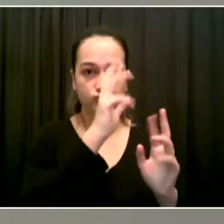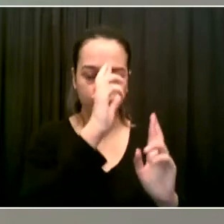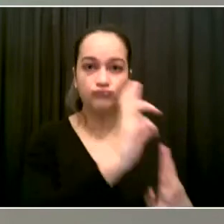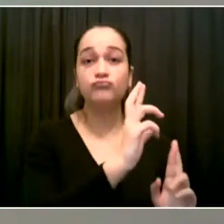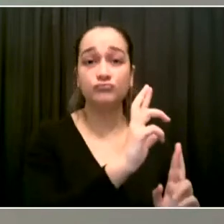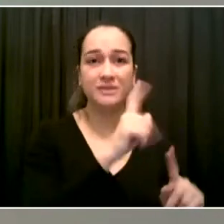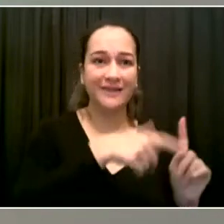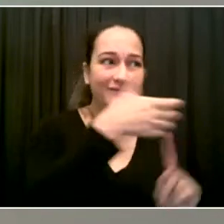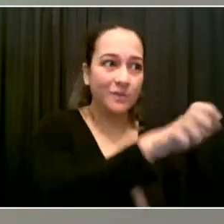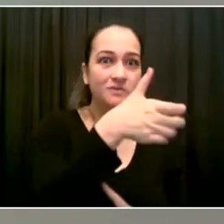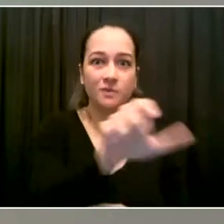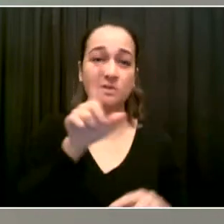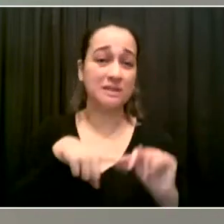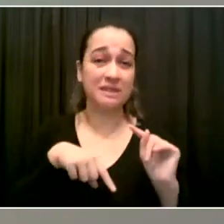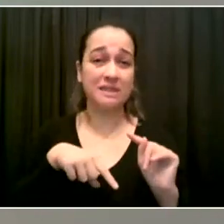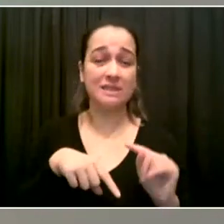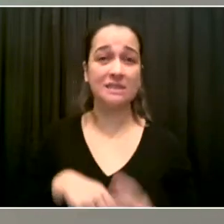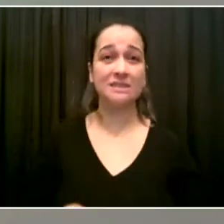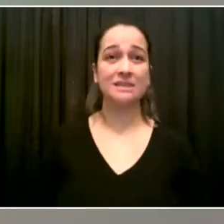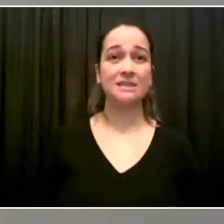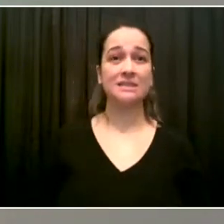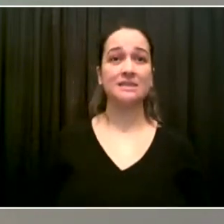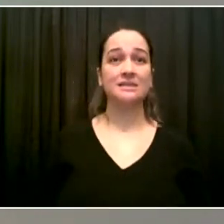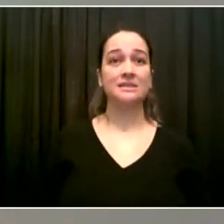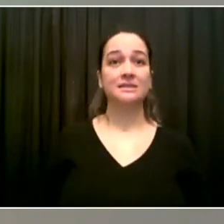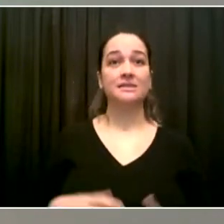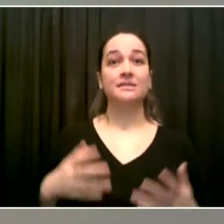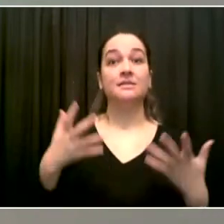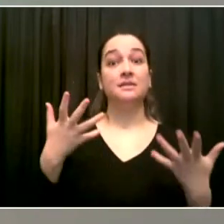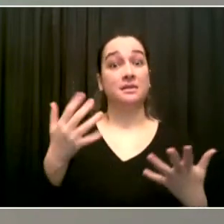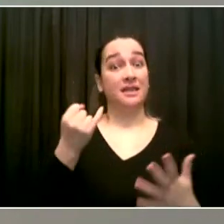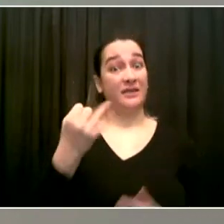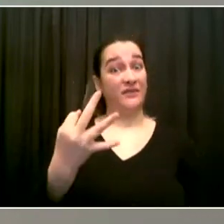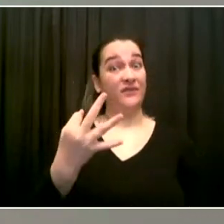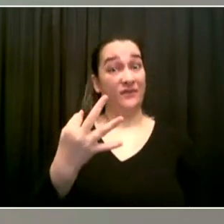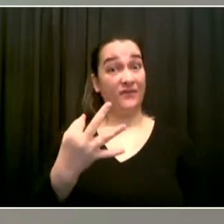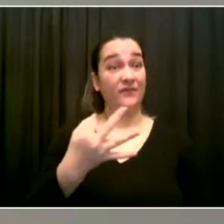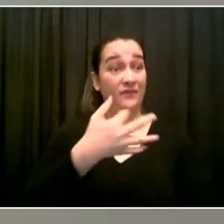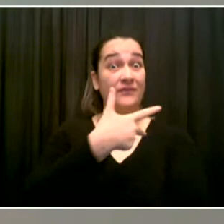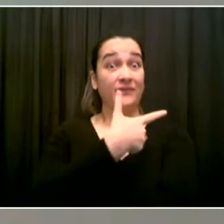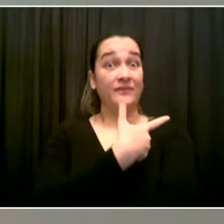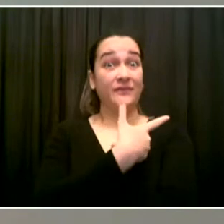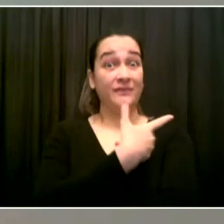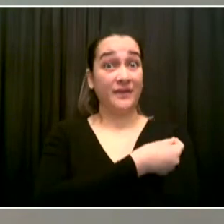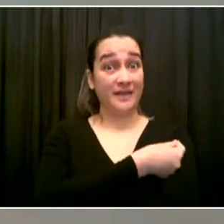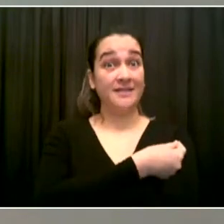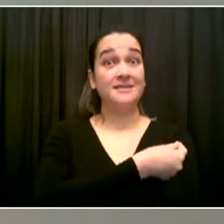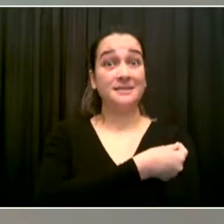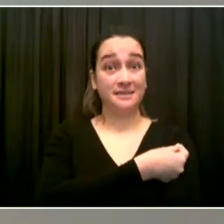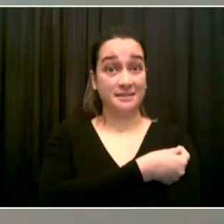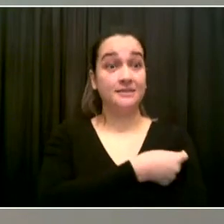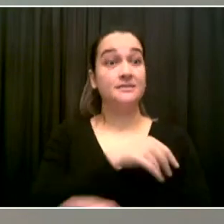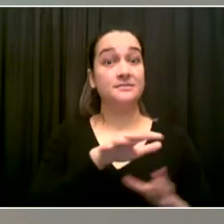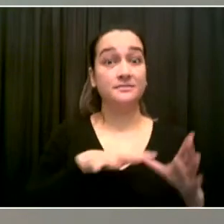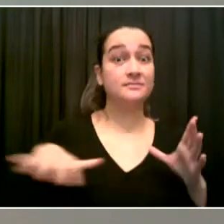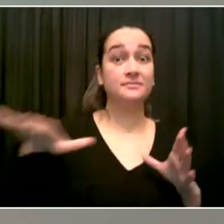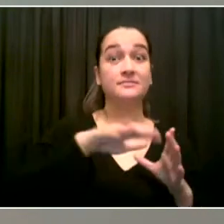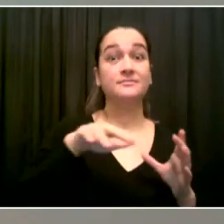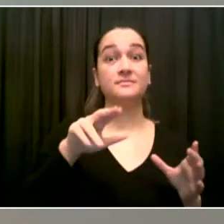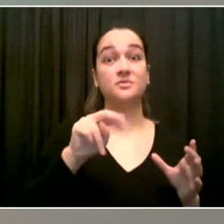THAT REGARD. I THINK SOME OF THE CHALLENGES ARE THAT WE KNOW THOSE SYSTEMS RIGHT NOW ONLY